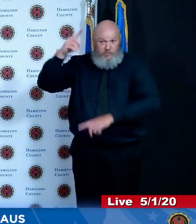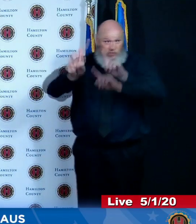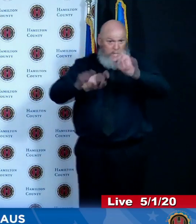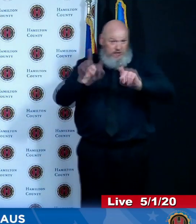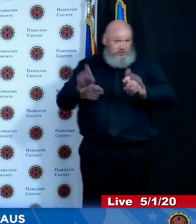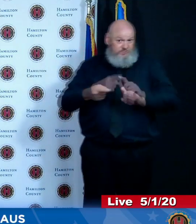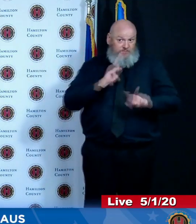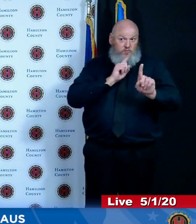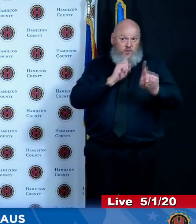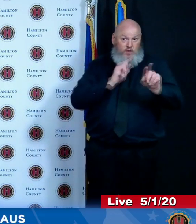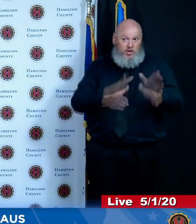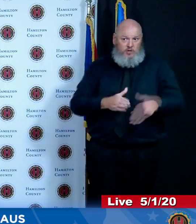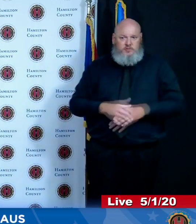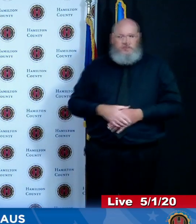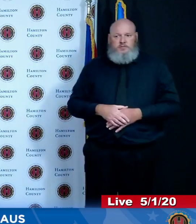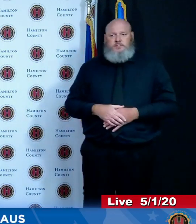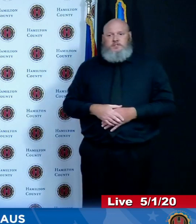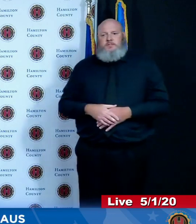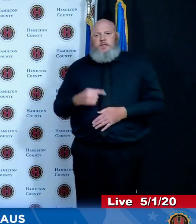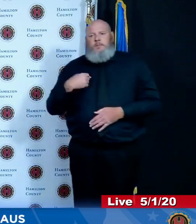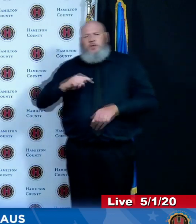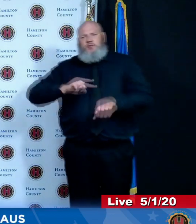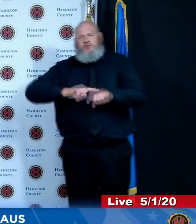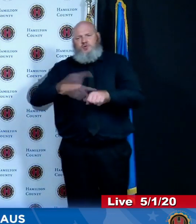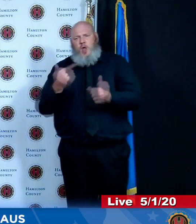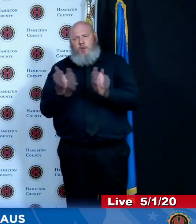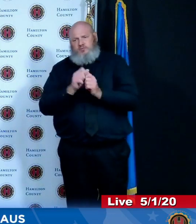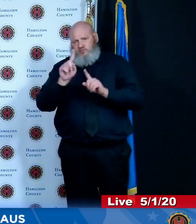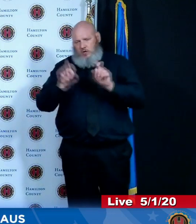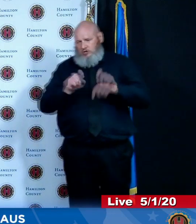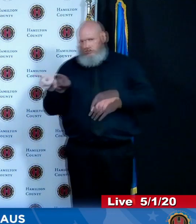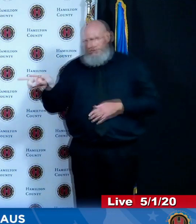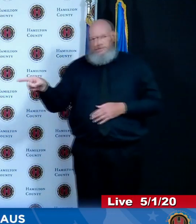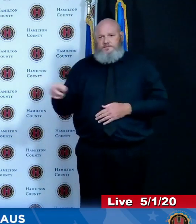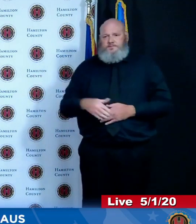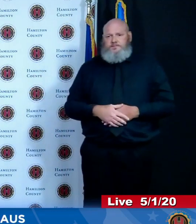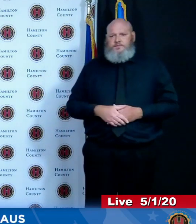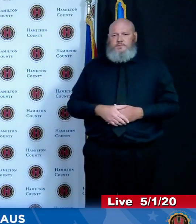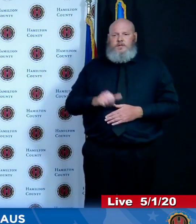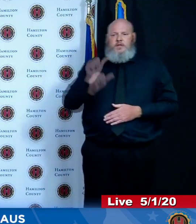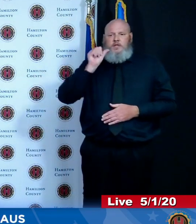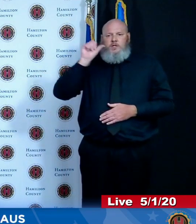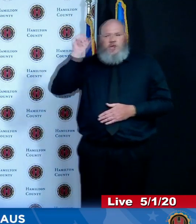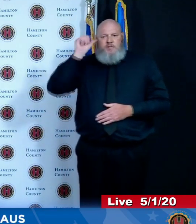with a question I got a call yesterday from my friend Steve Beltose he is the